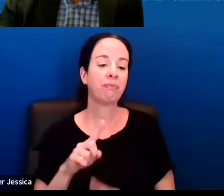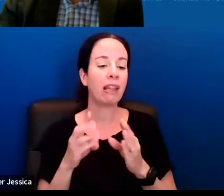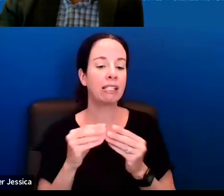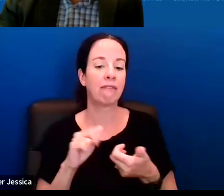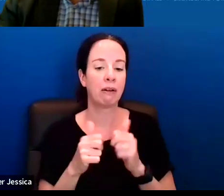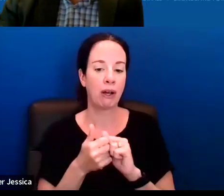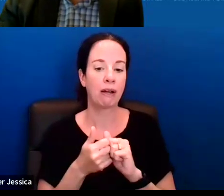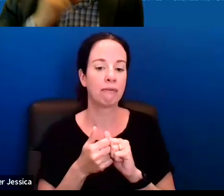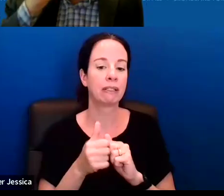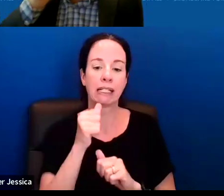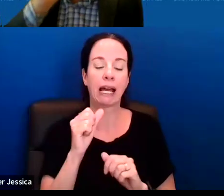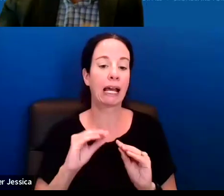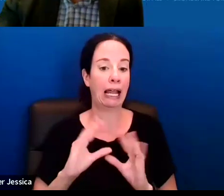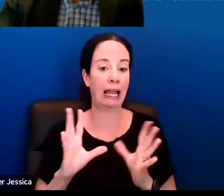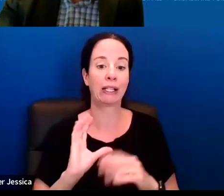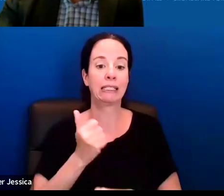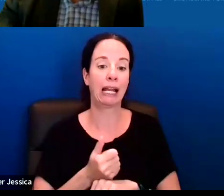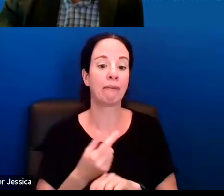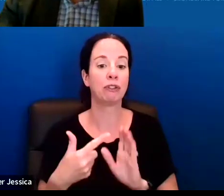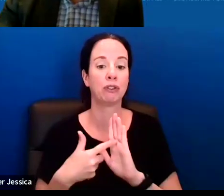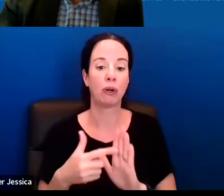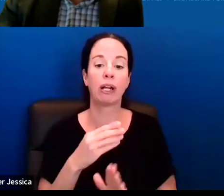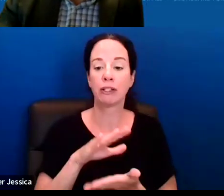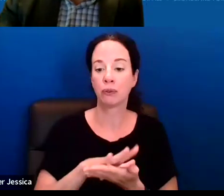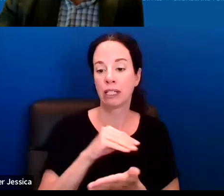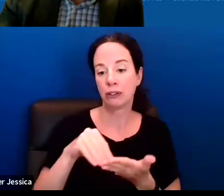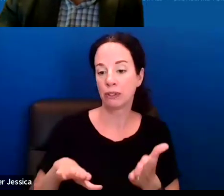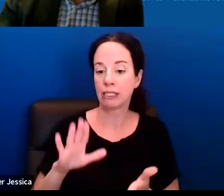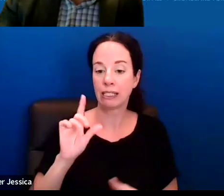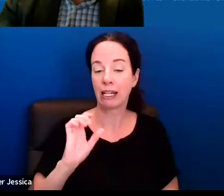haven't clearly defined, and our schools and students need our help. The East Bay Broadband